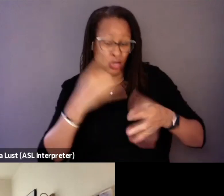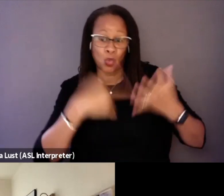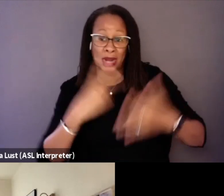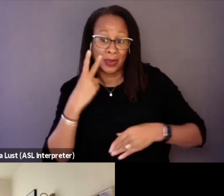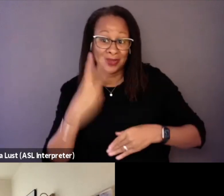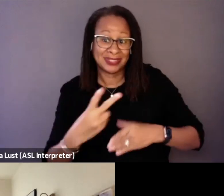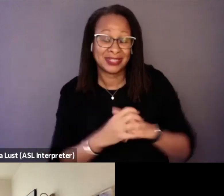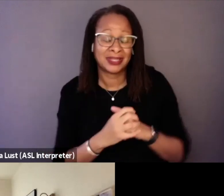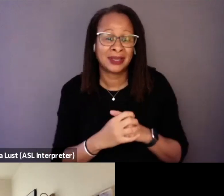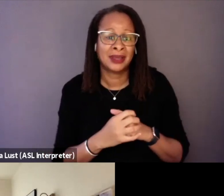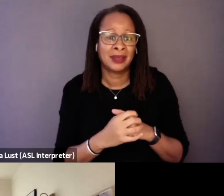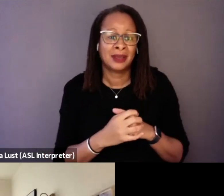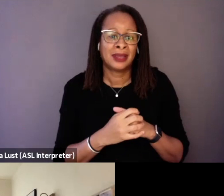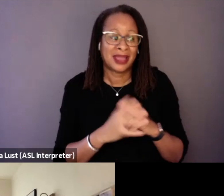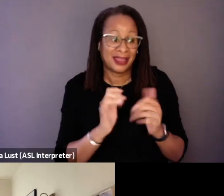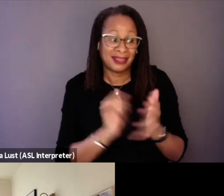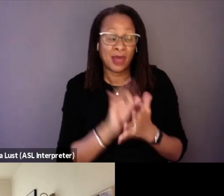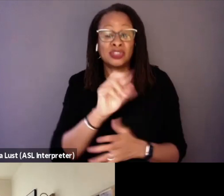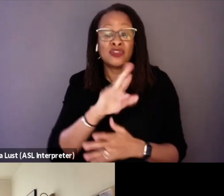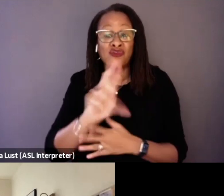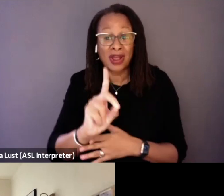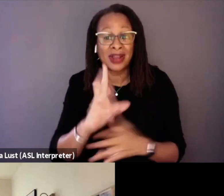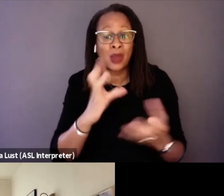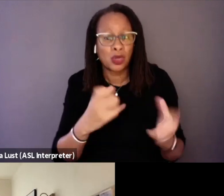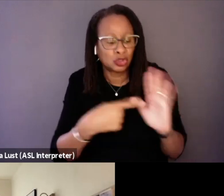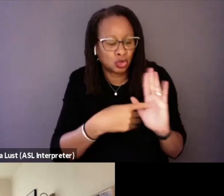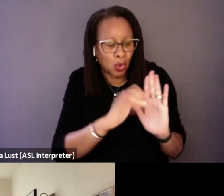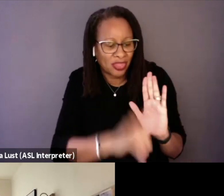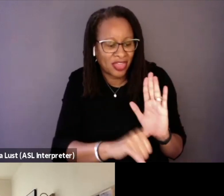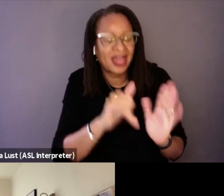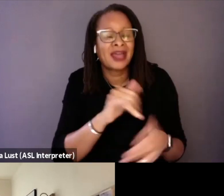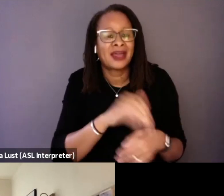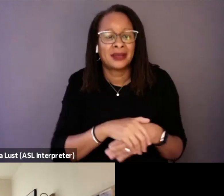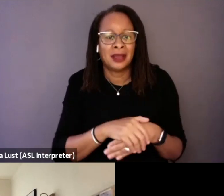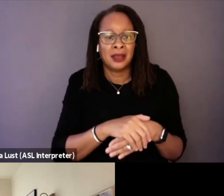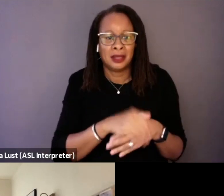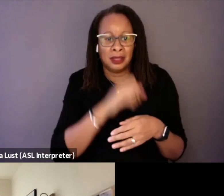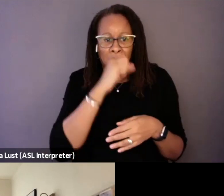and that was Fred, the tap dancer. So I shot...